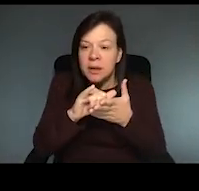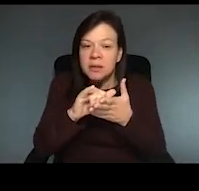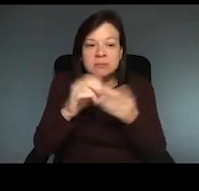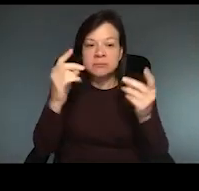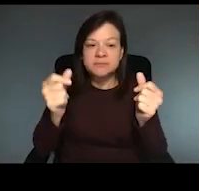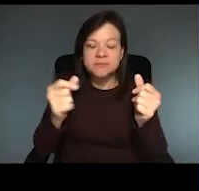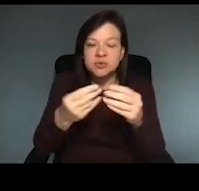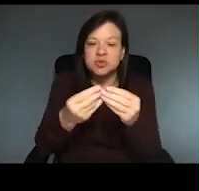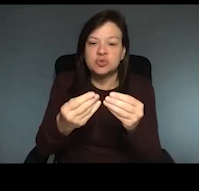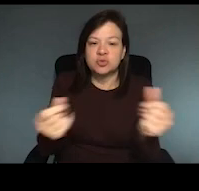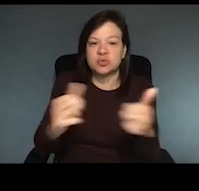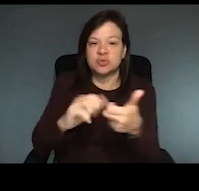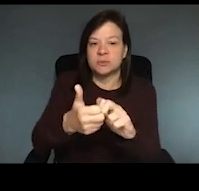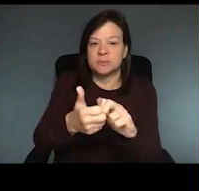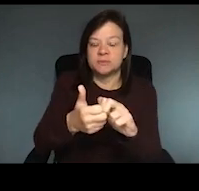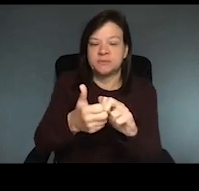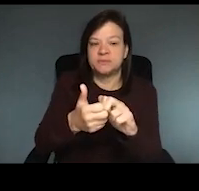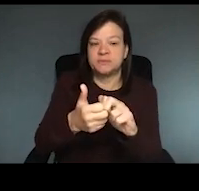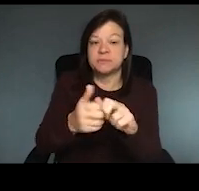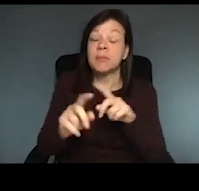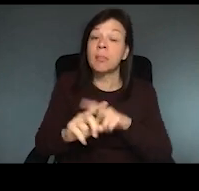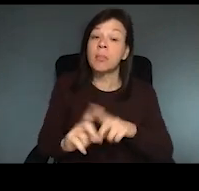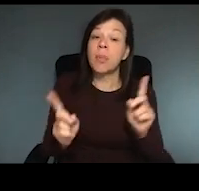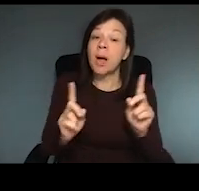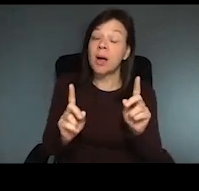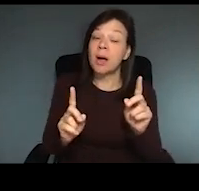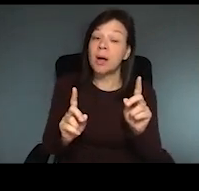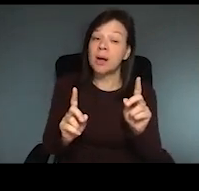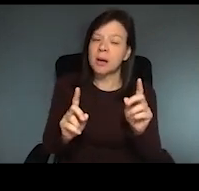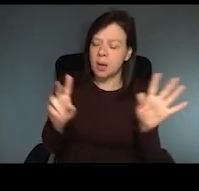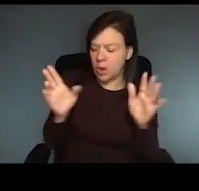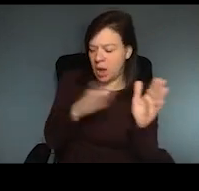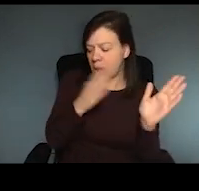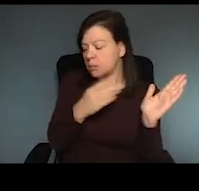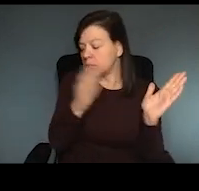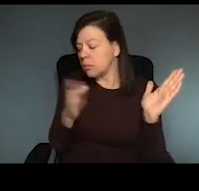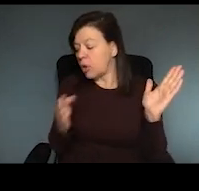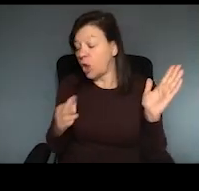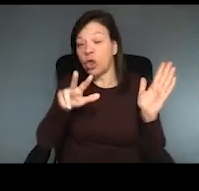AND WHEN I HAD FOUND BY LOOKING THROUGH THE THIRD PARTY